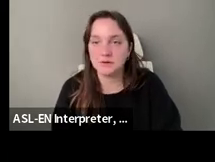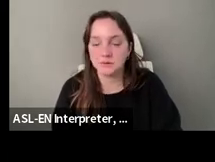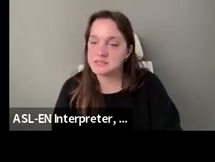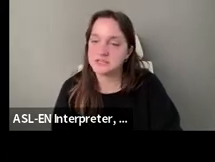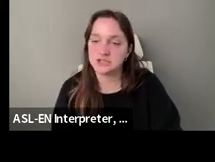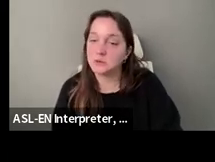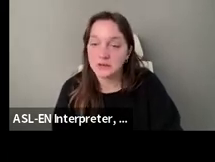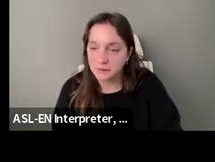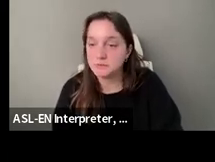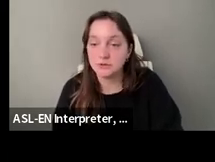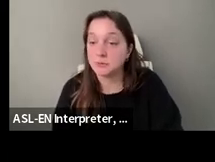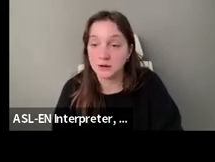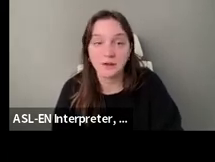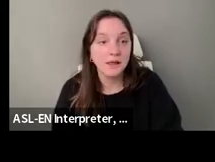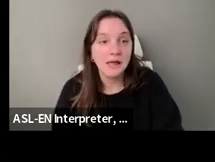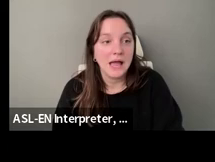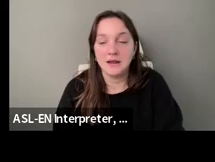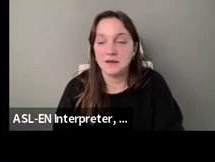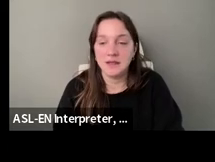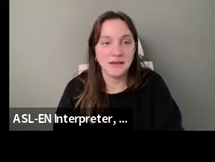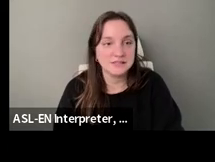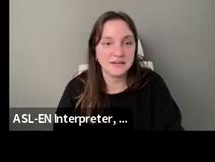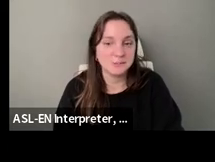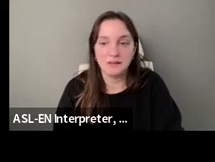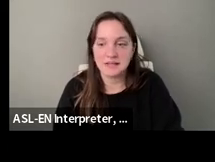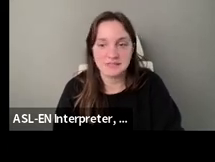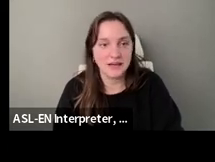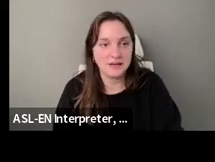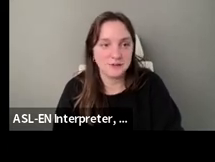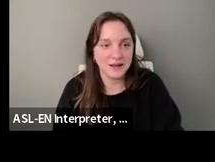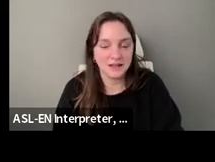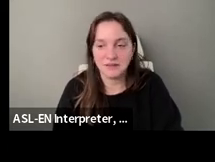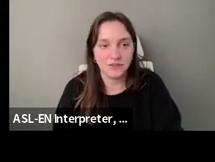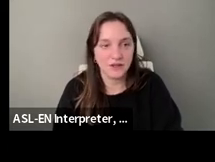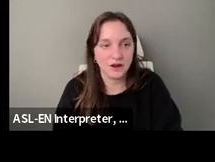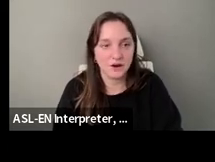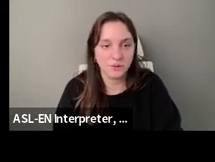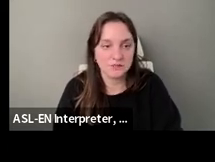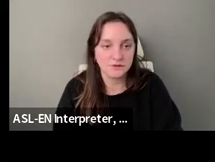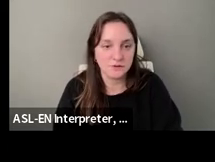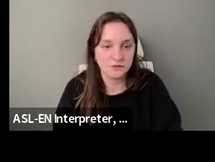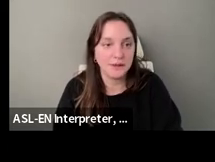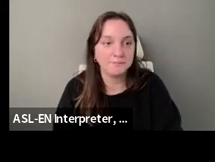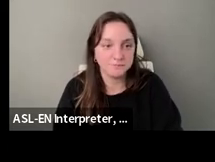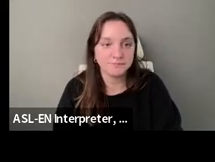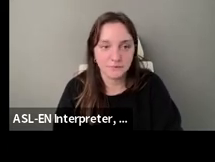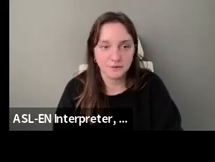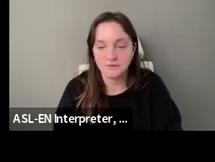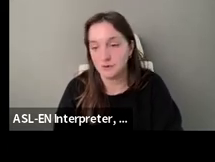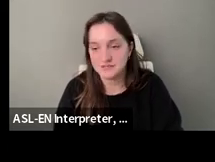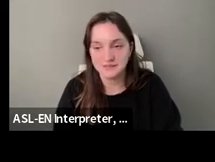organization who can help you do your work. My next slide is my last slide so I can leave it there once you go to it.